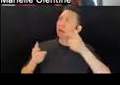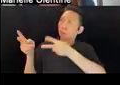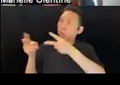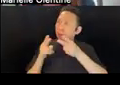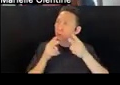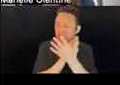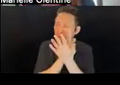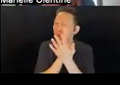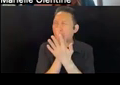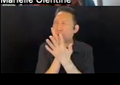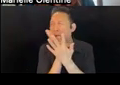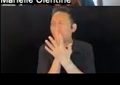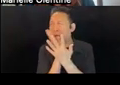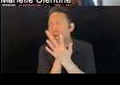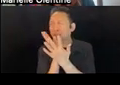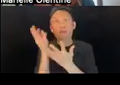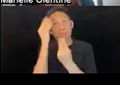Absolutely. So at Gotham week,